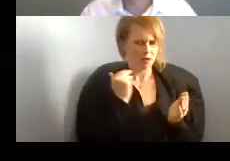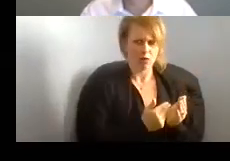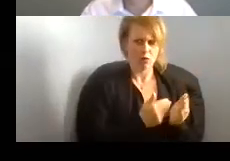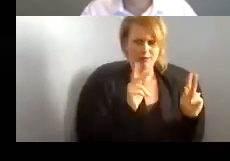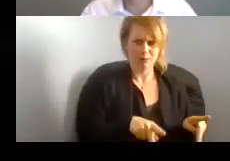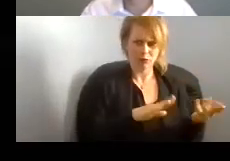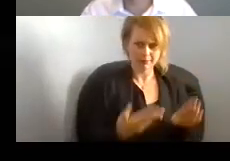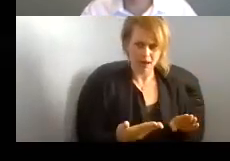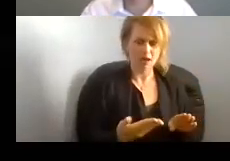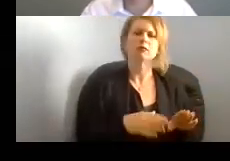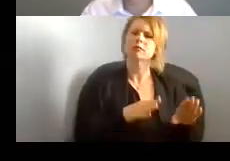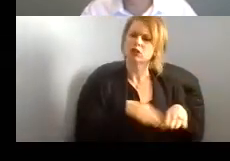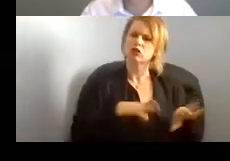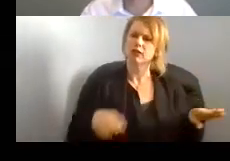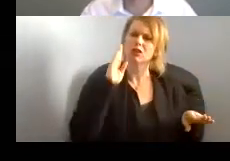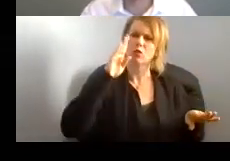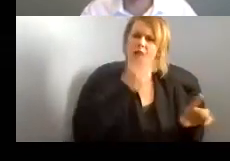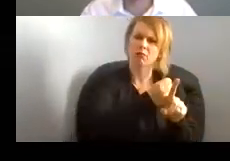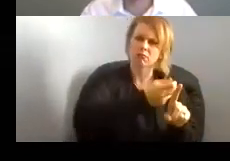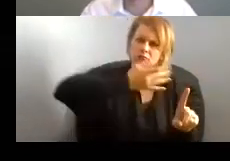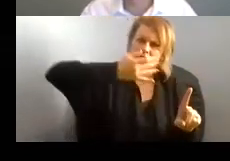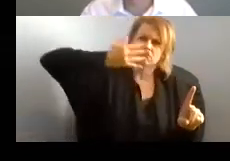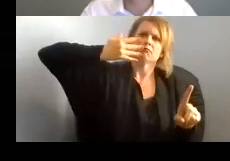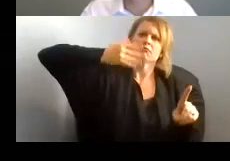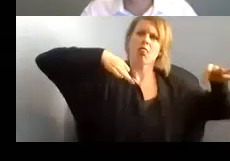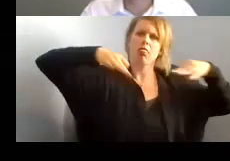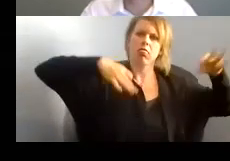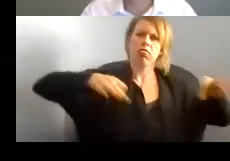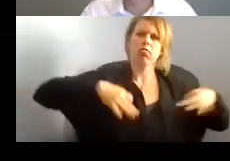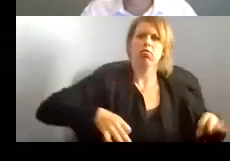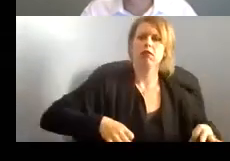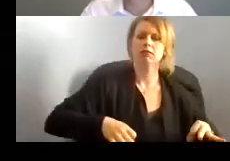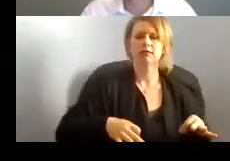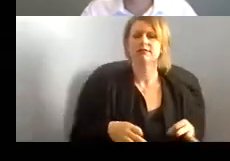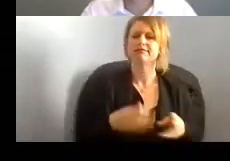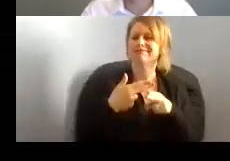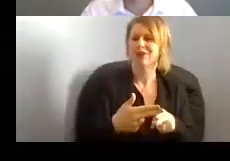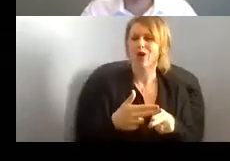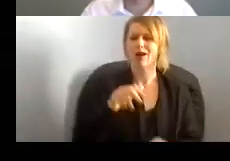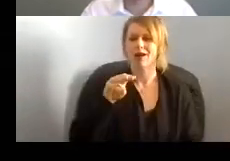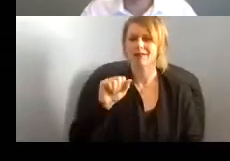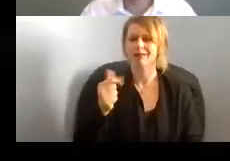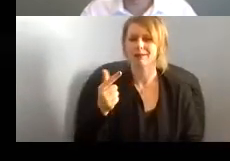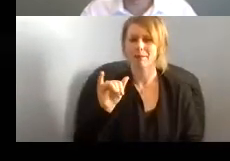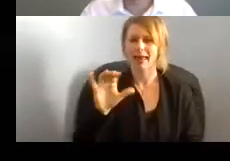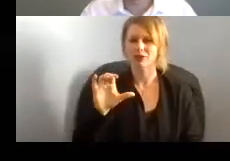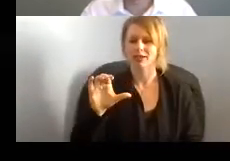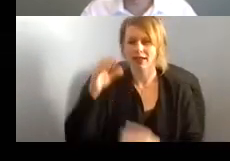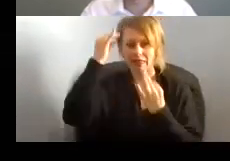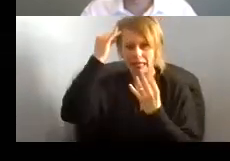often elaborate explanations that rely on what we refer to as magical thinking, based on their egocentrism, and they may assume that there was something